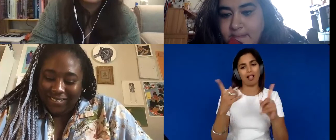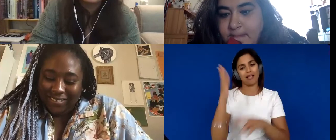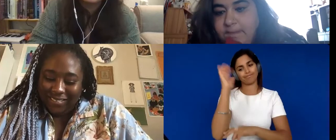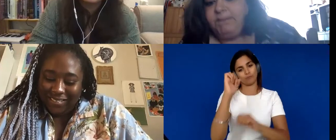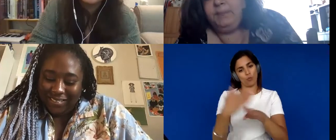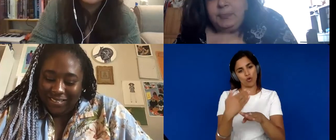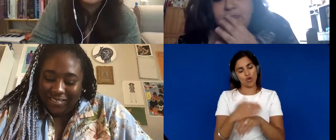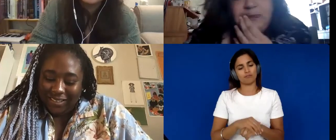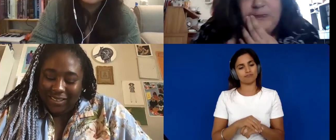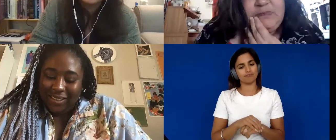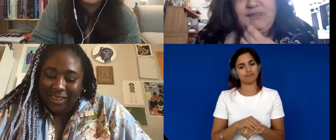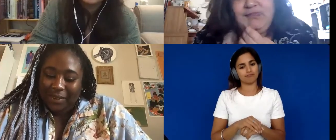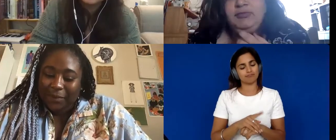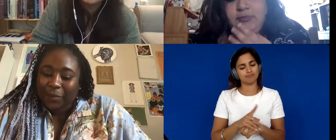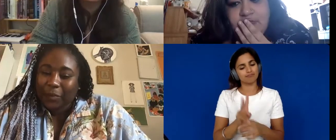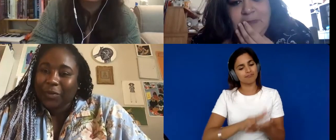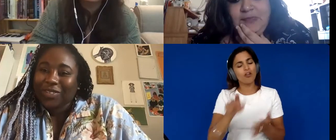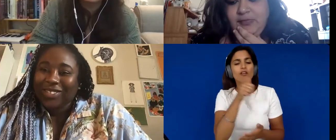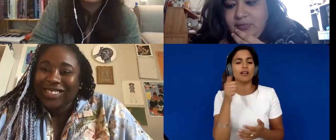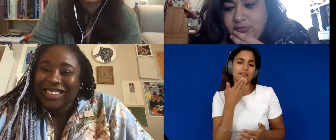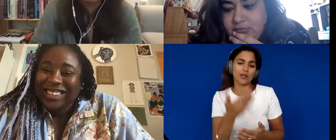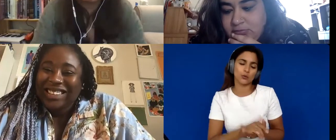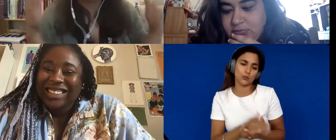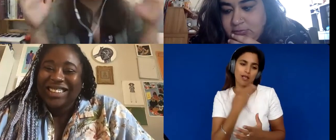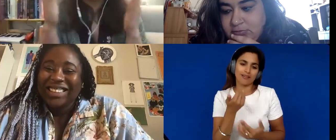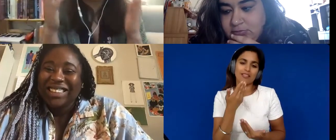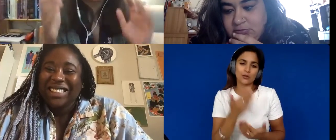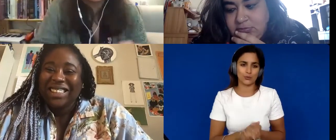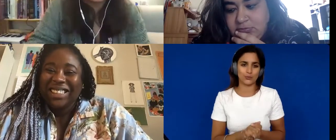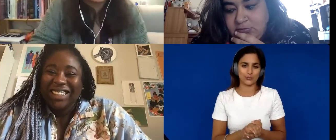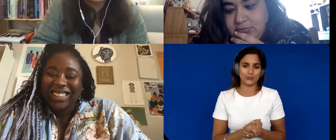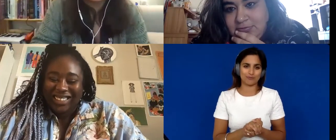very very very nice it was lovely thank you so much.